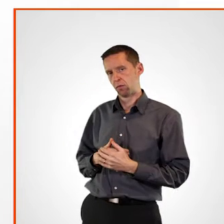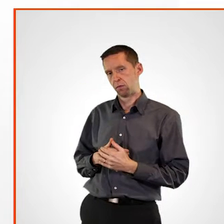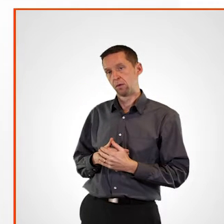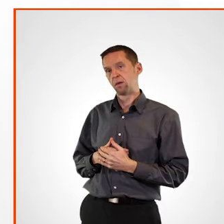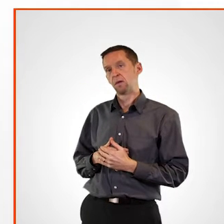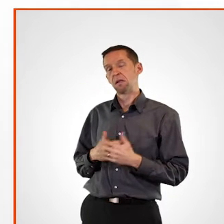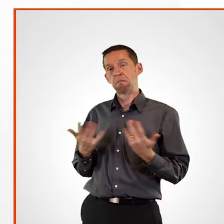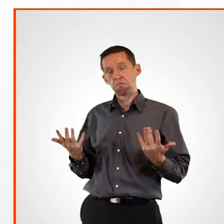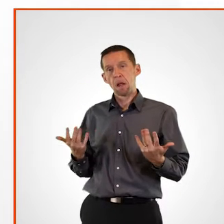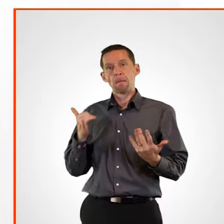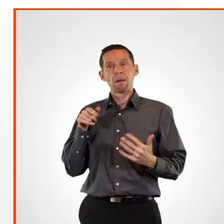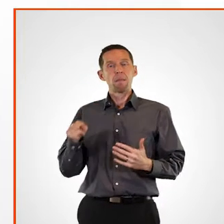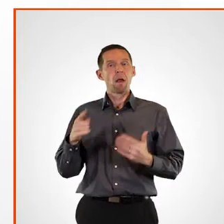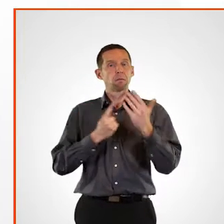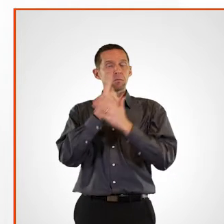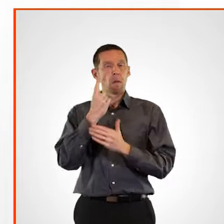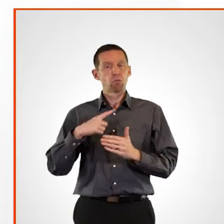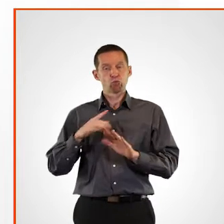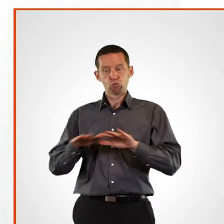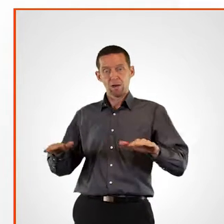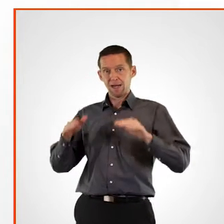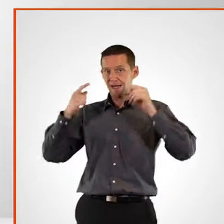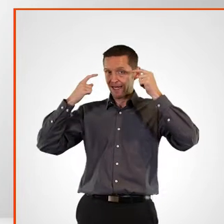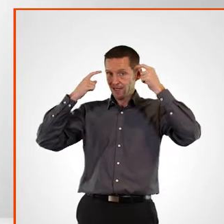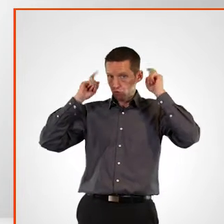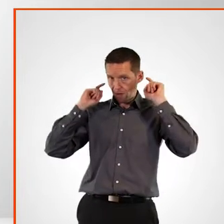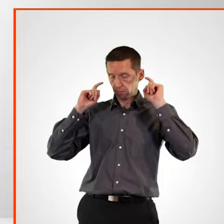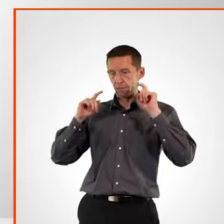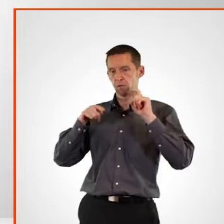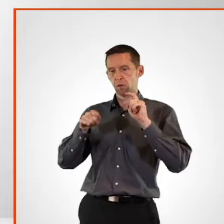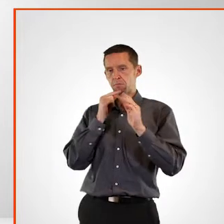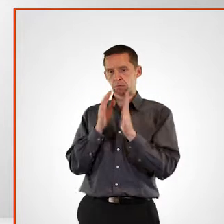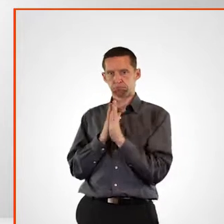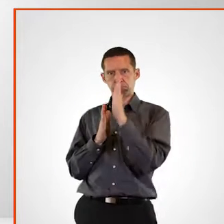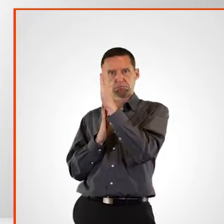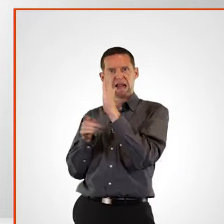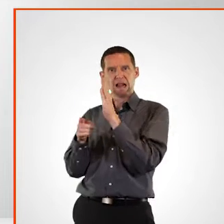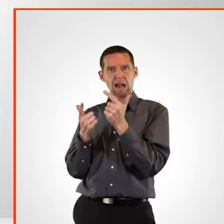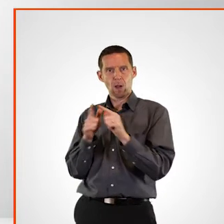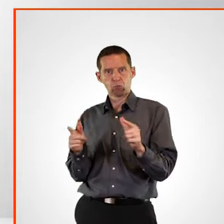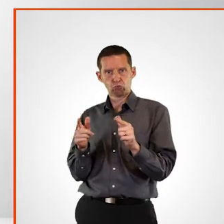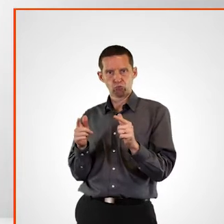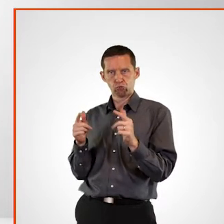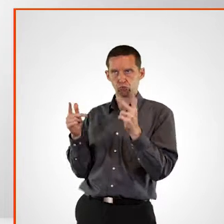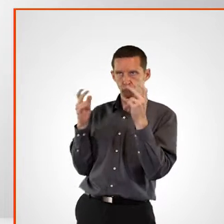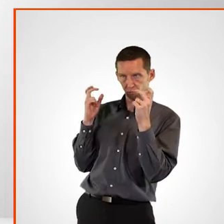And again, that may be reflective of the fact that the kids with hearing aids were perhaps overall a bit stronger in terms of language acquisition